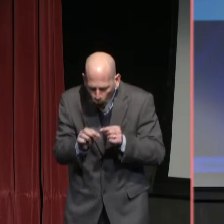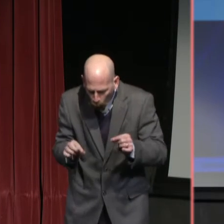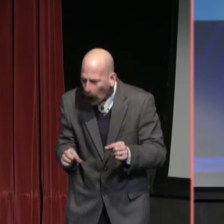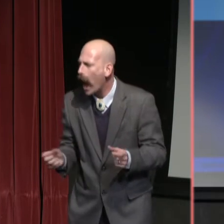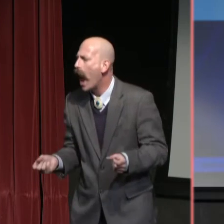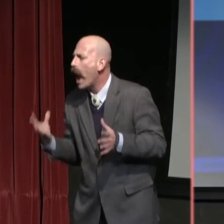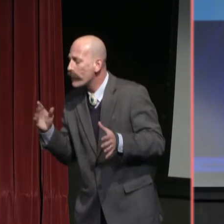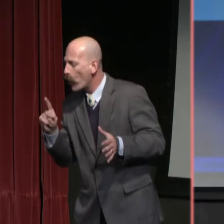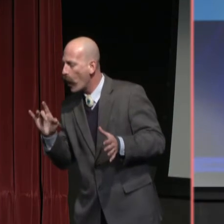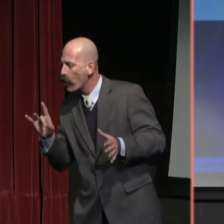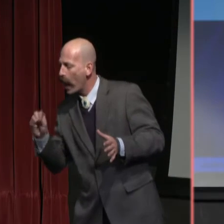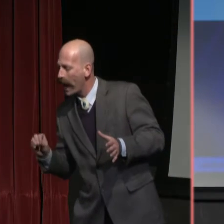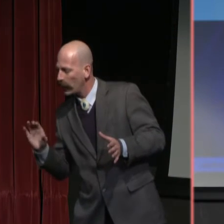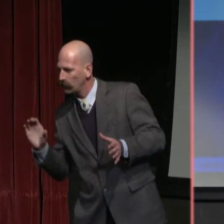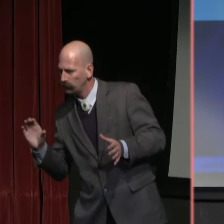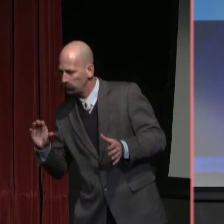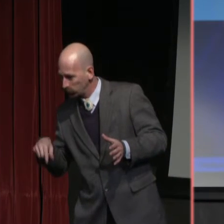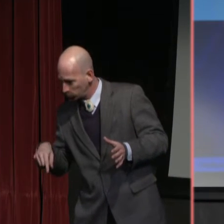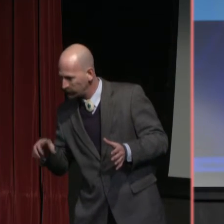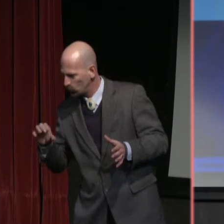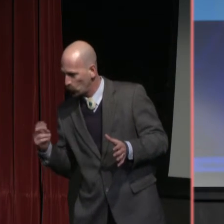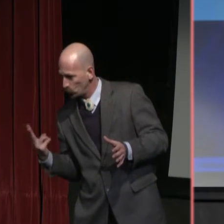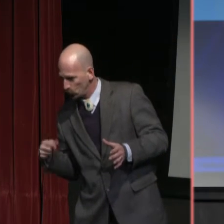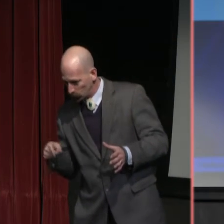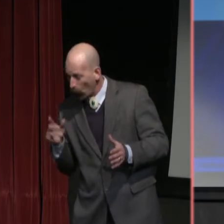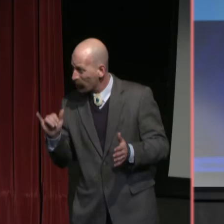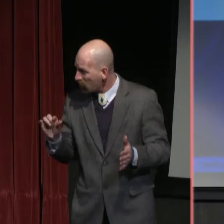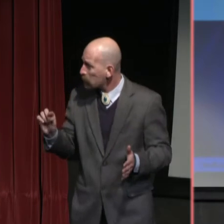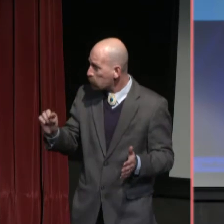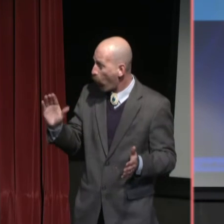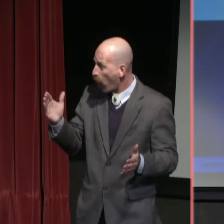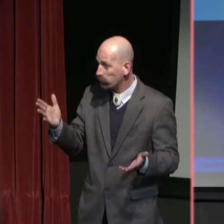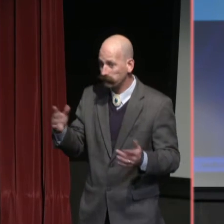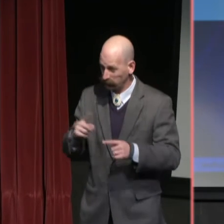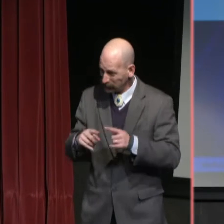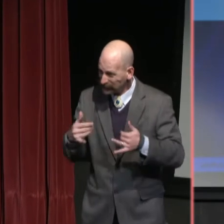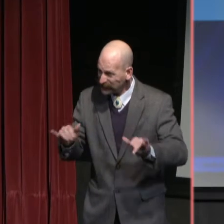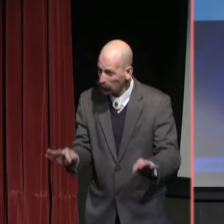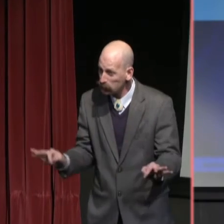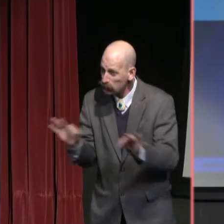but still is very potent and important.